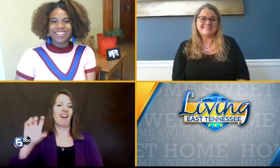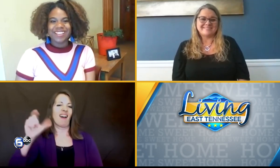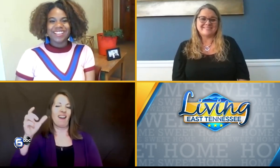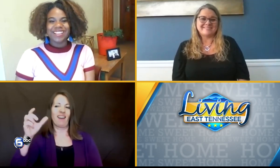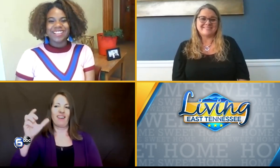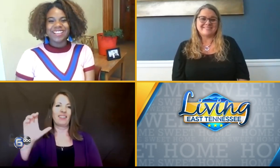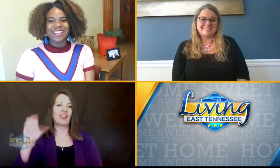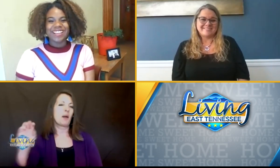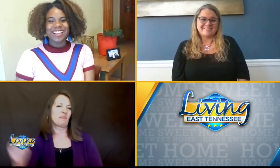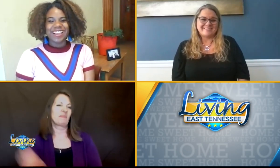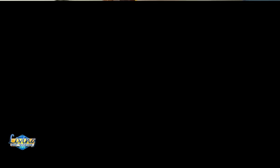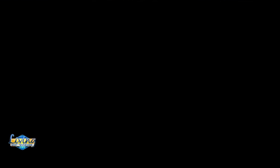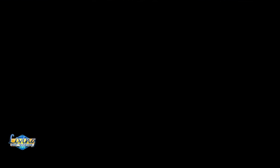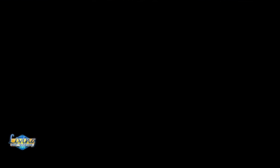COMMUNITY, WE HAVE THIS